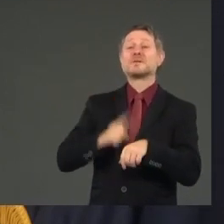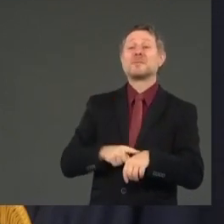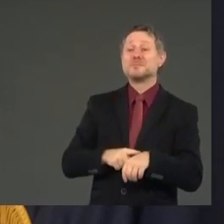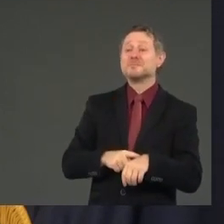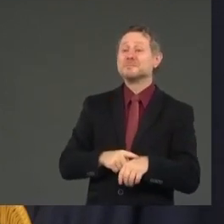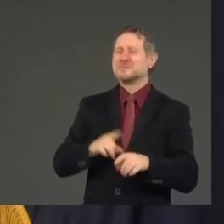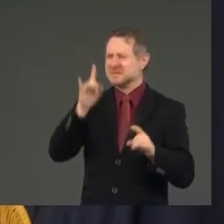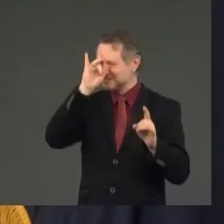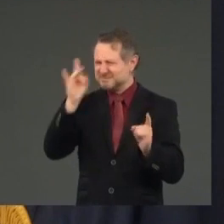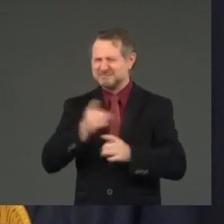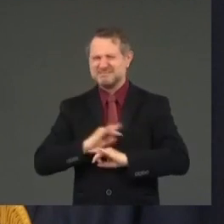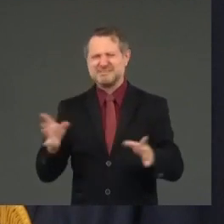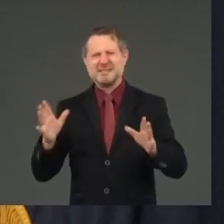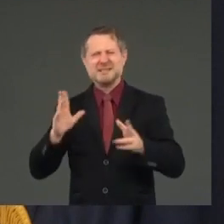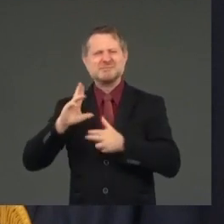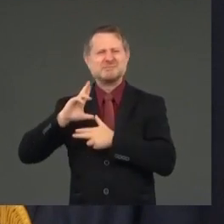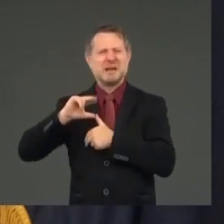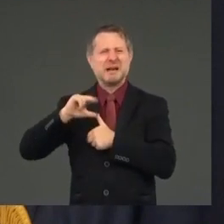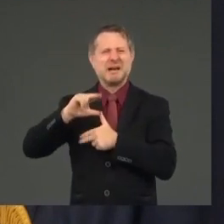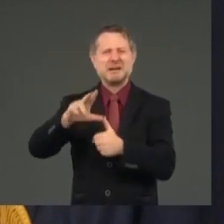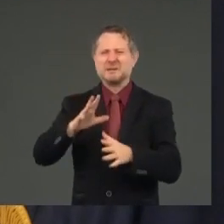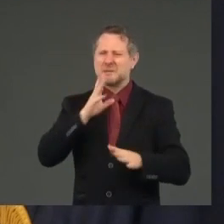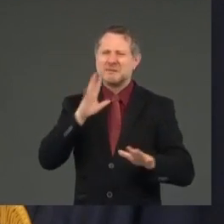RIGHT?